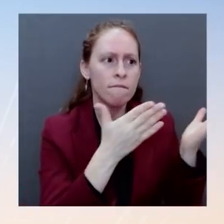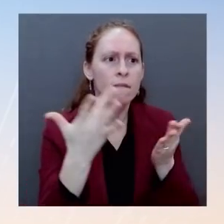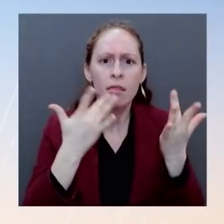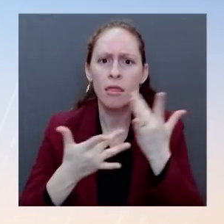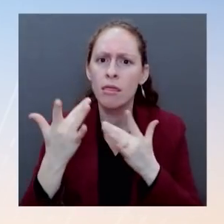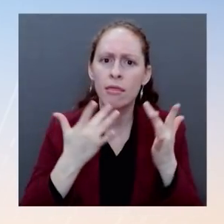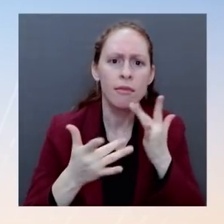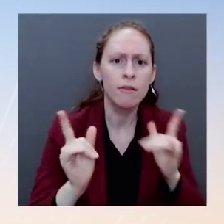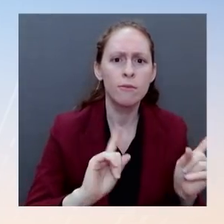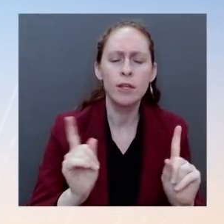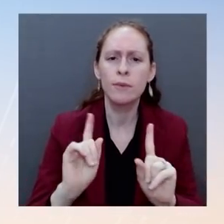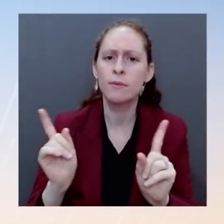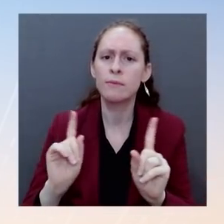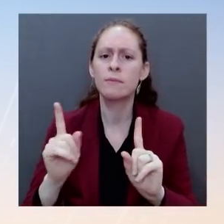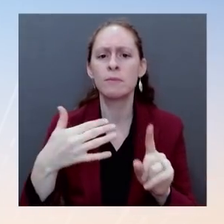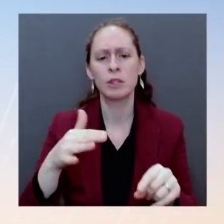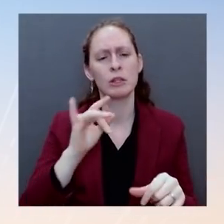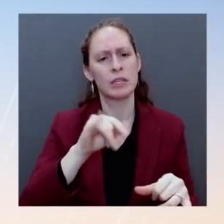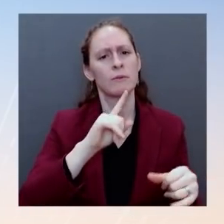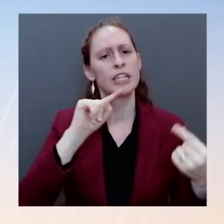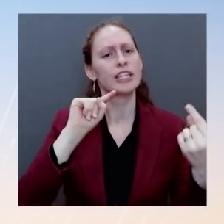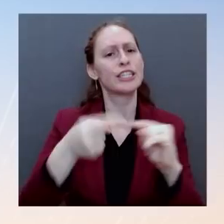have been issues that we've had to go and tackle head on.